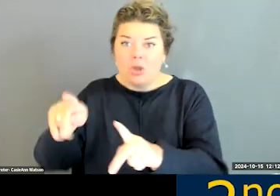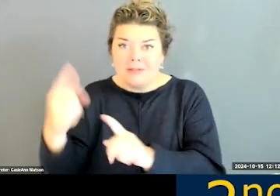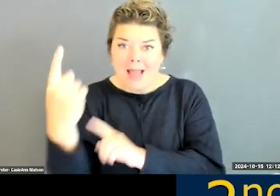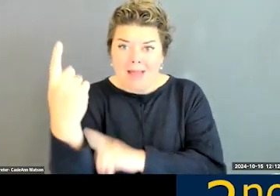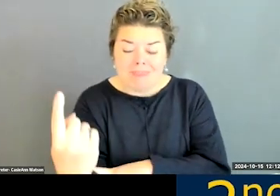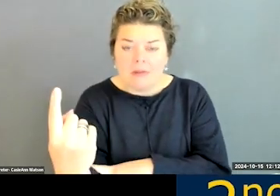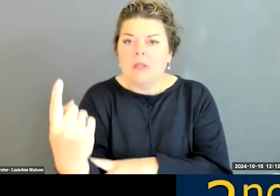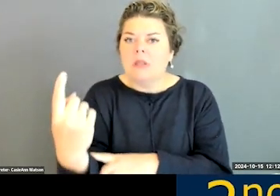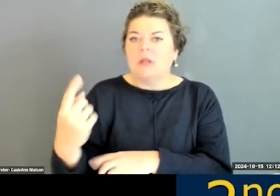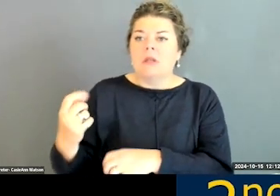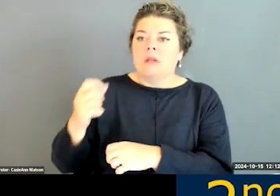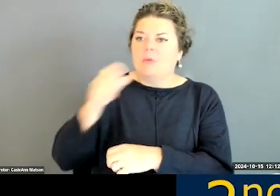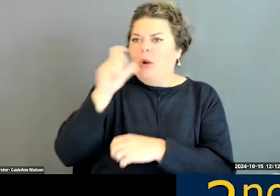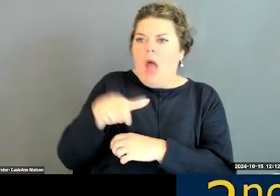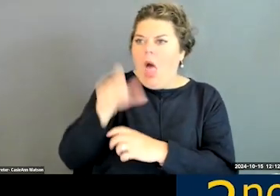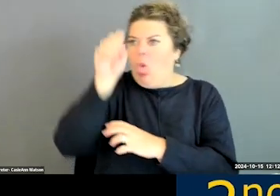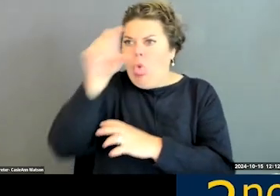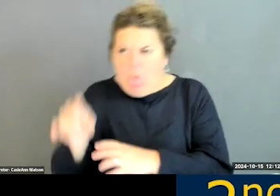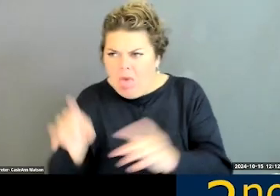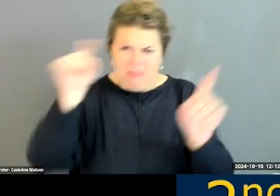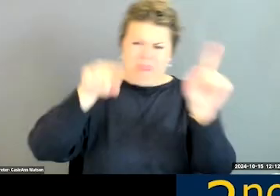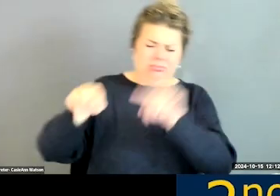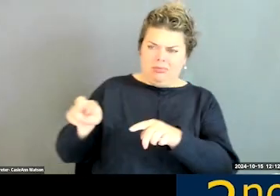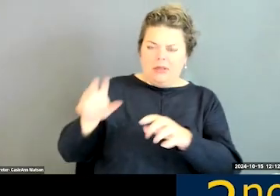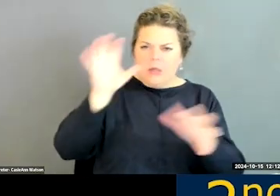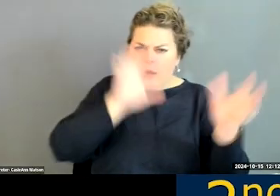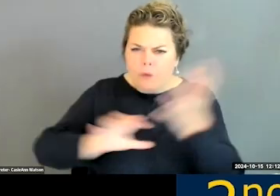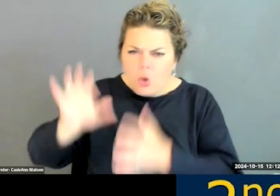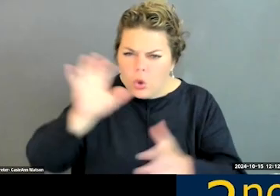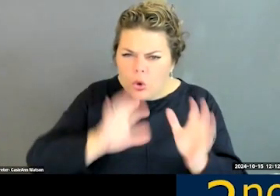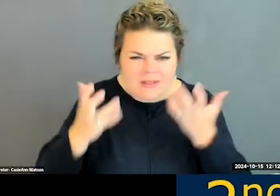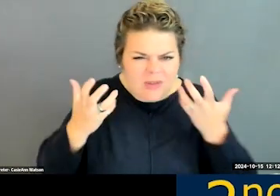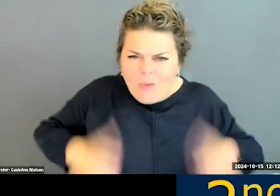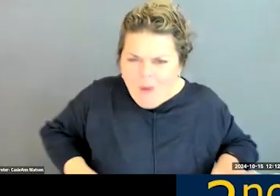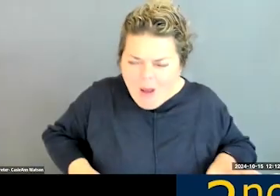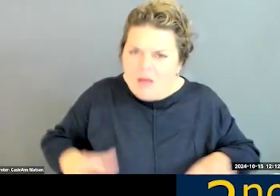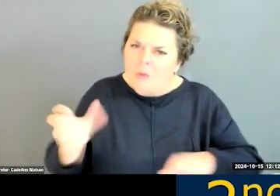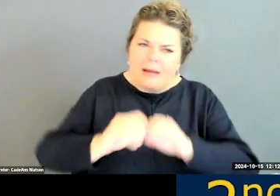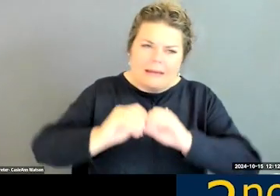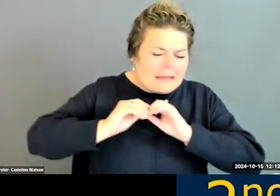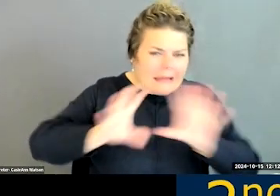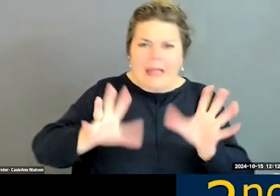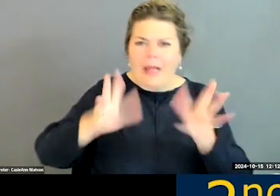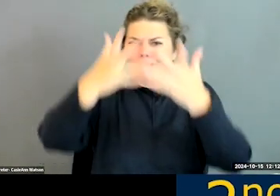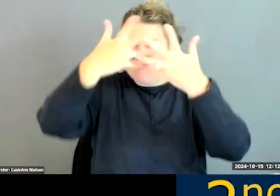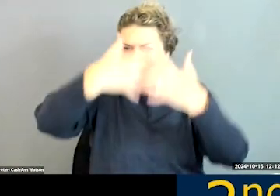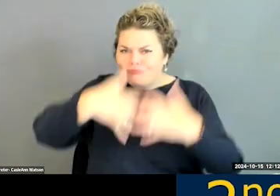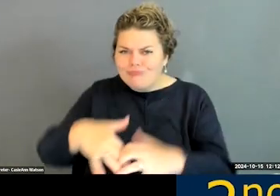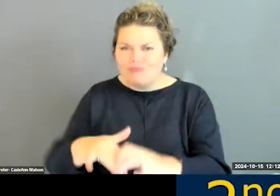It should not feel like we're navigating a complicated maze in order to understand the idea or the information that someone is sharing with us.